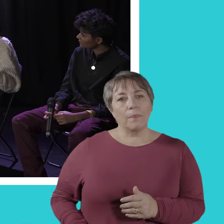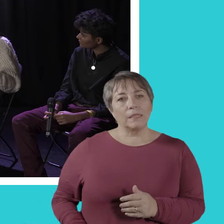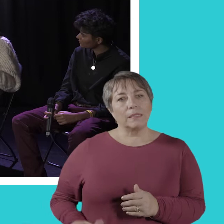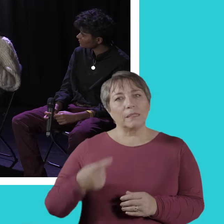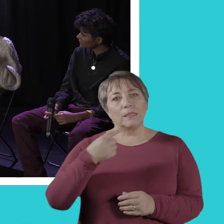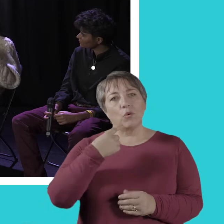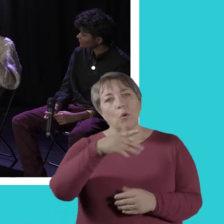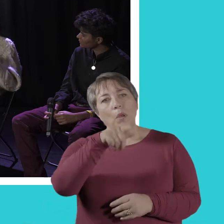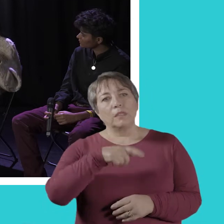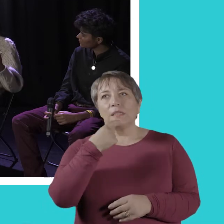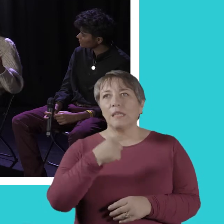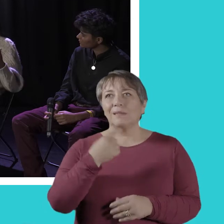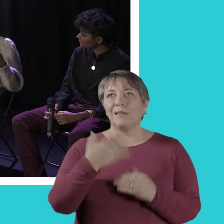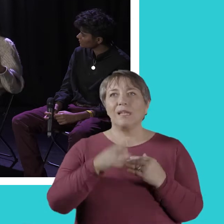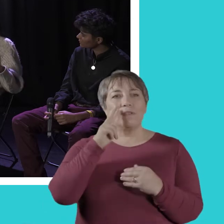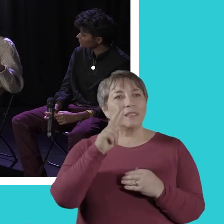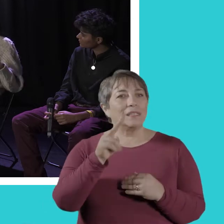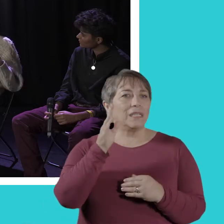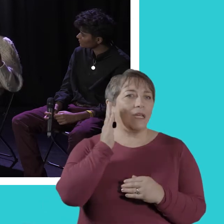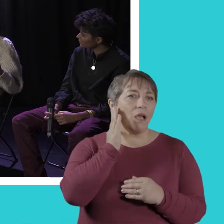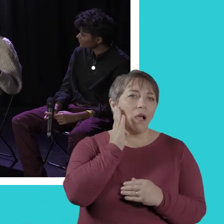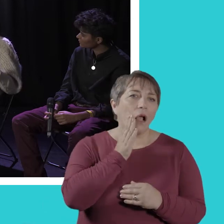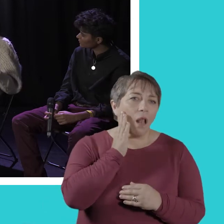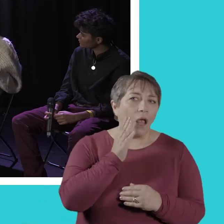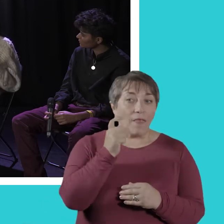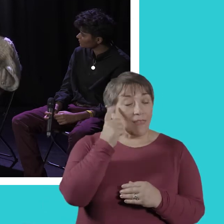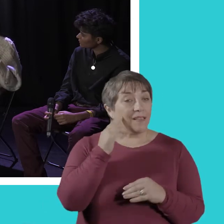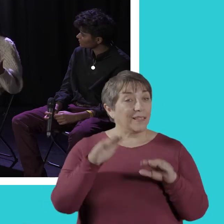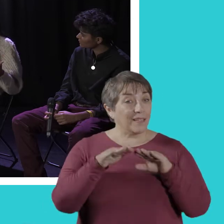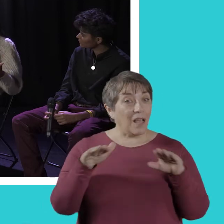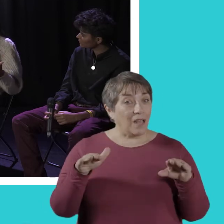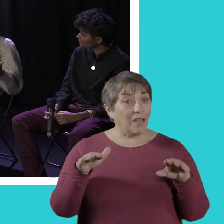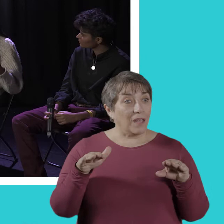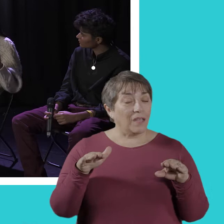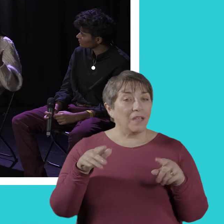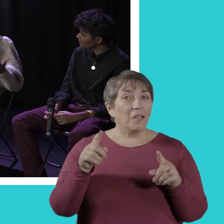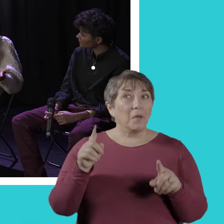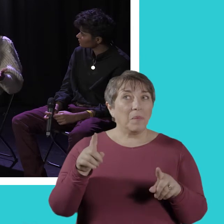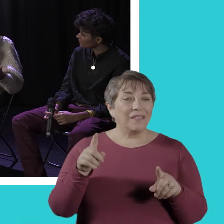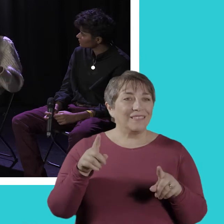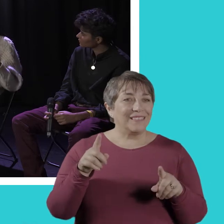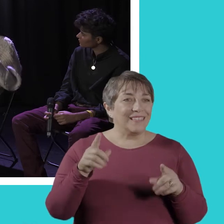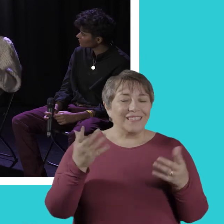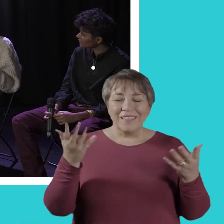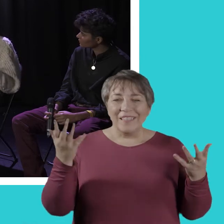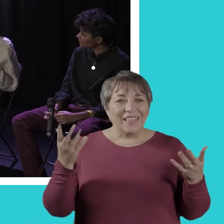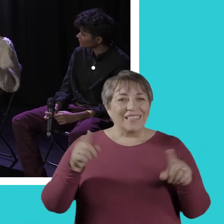blind and that is what they see as a quality without recognizing that people of different ethnicities face different challenges and might need different things within a